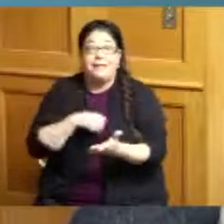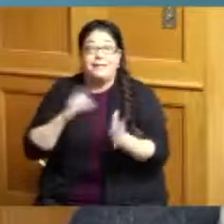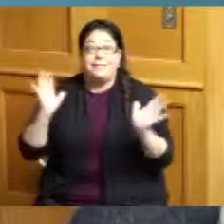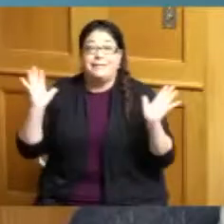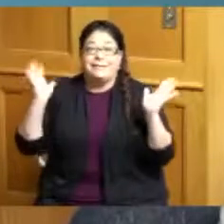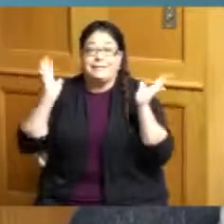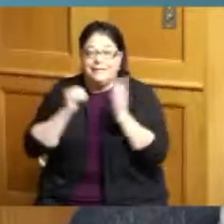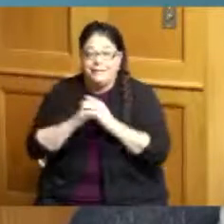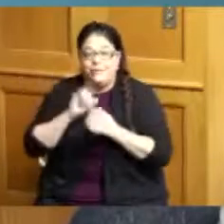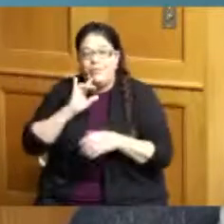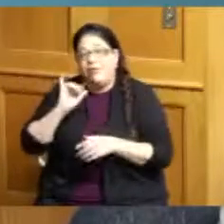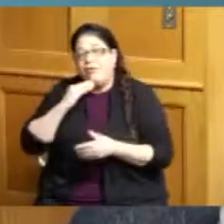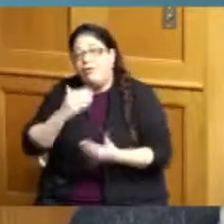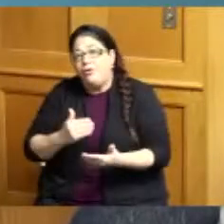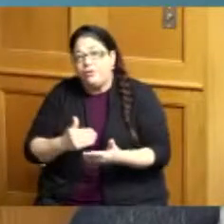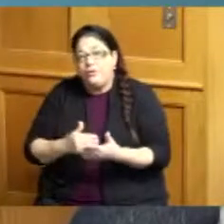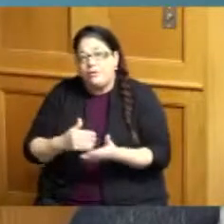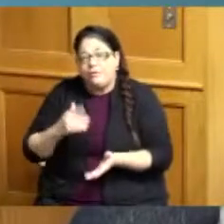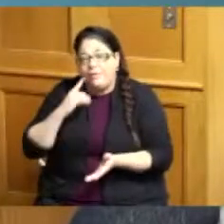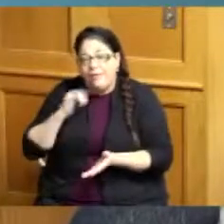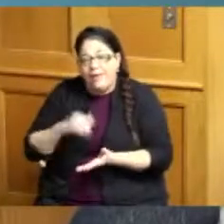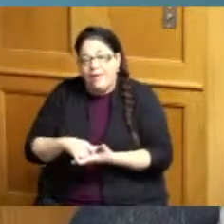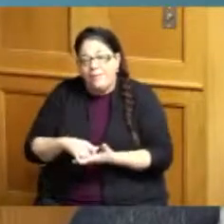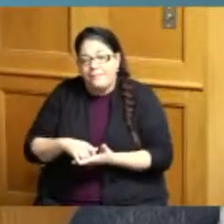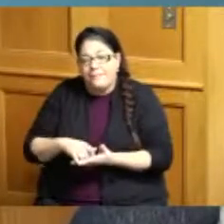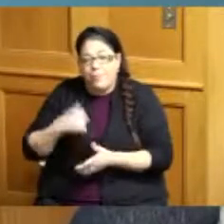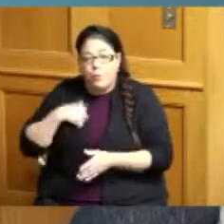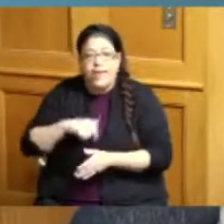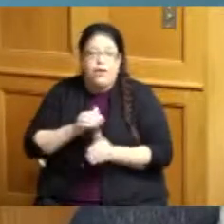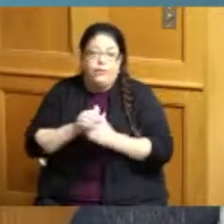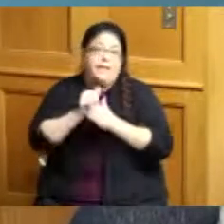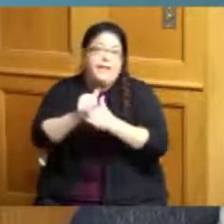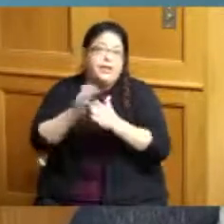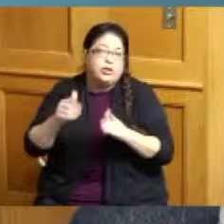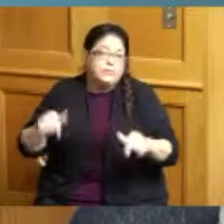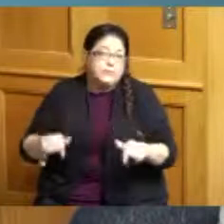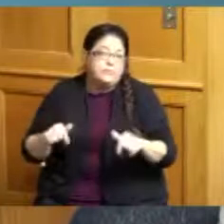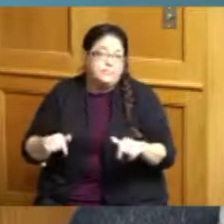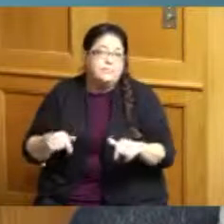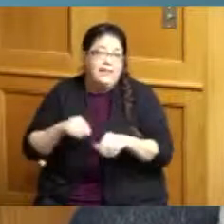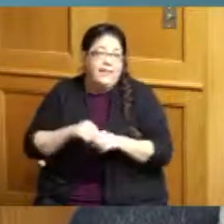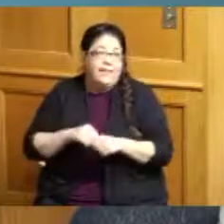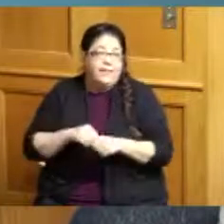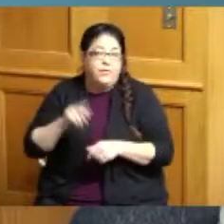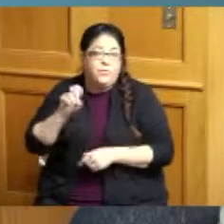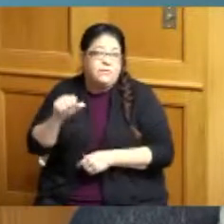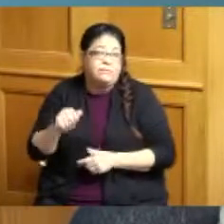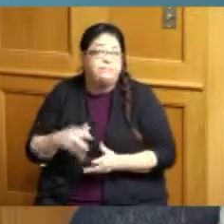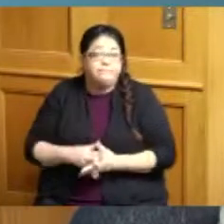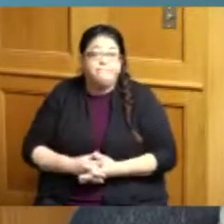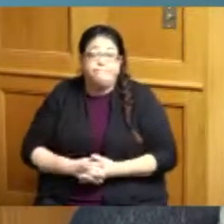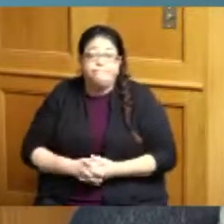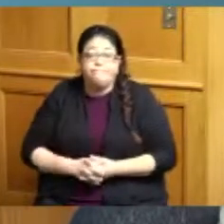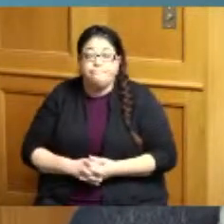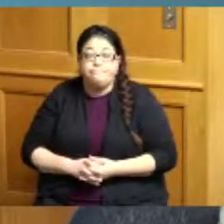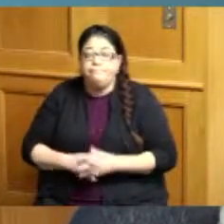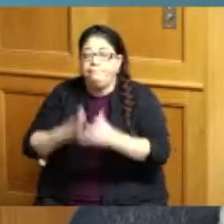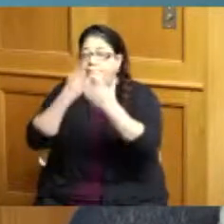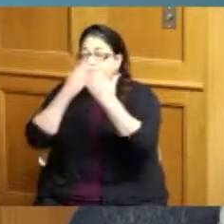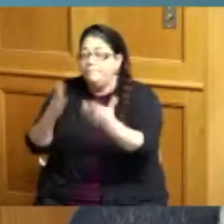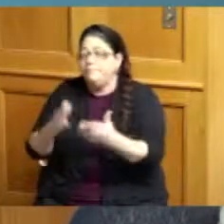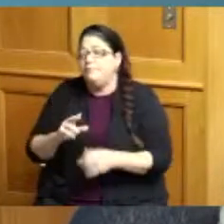is really good we are a leader in the country and and I want to really thank Judge Nicole Sanders